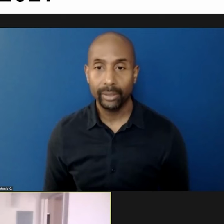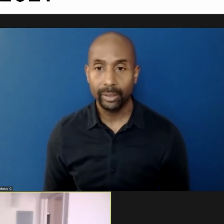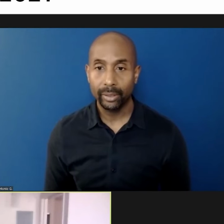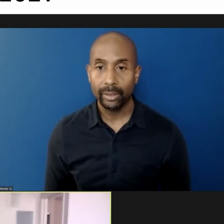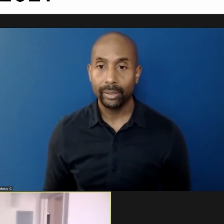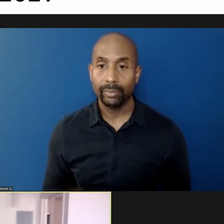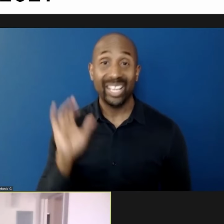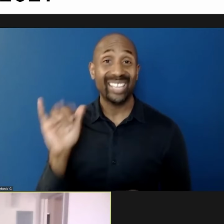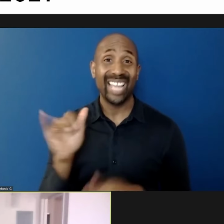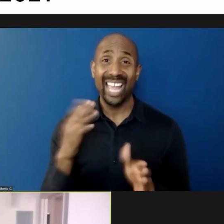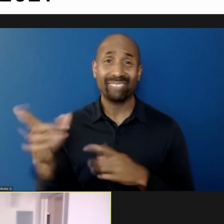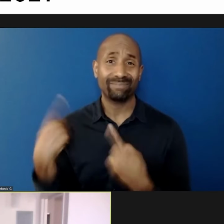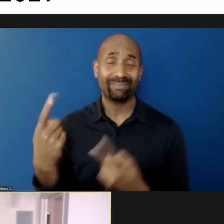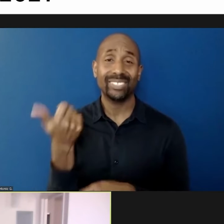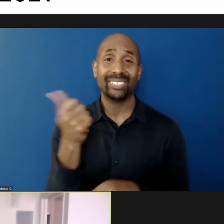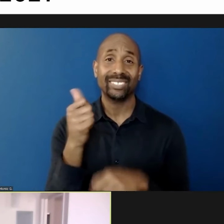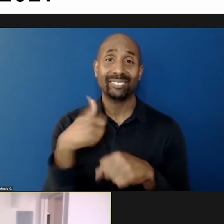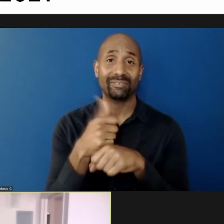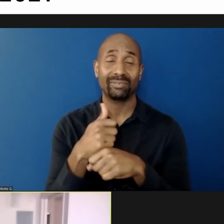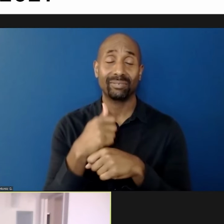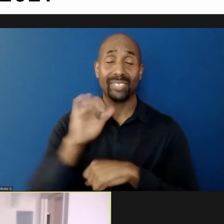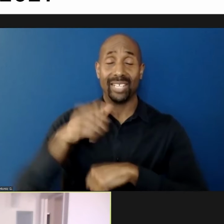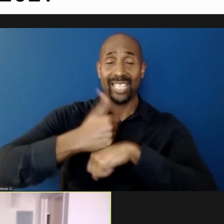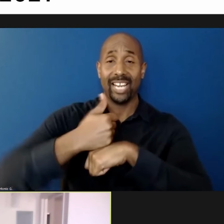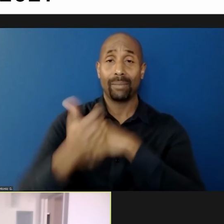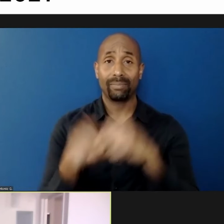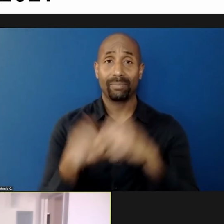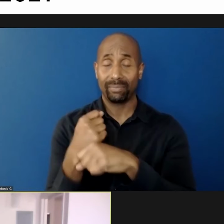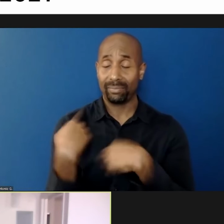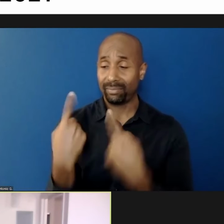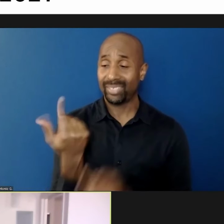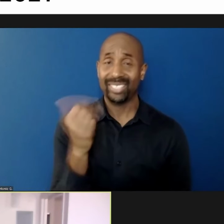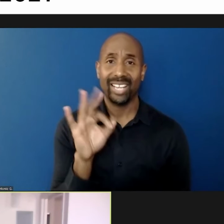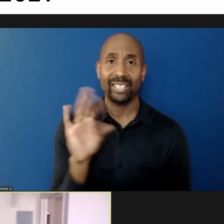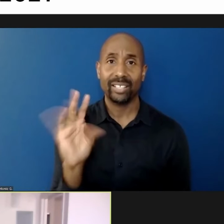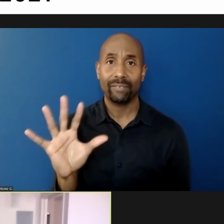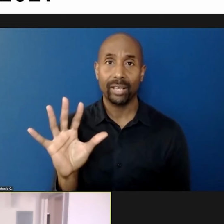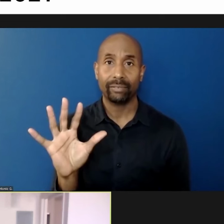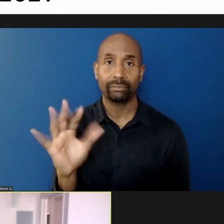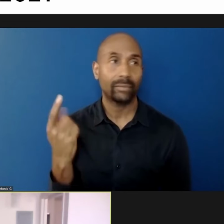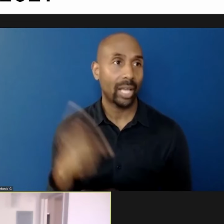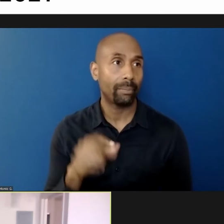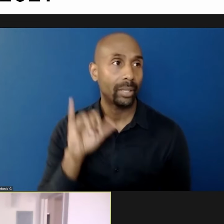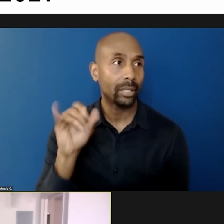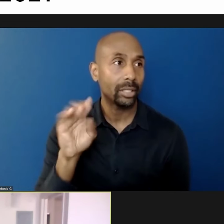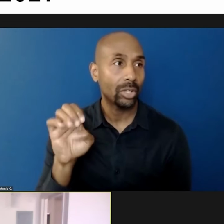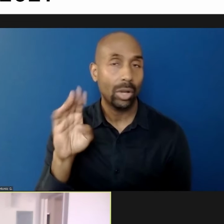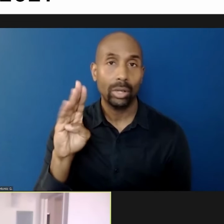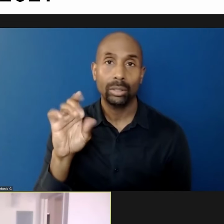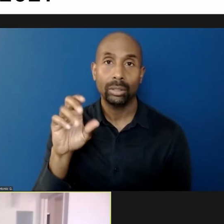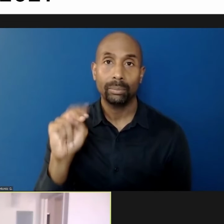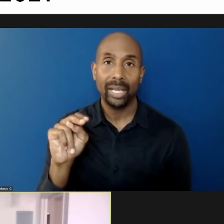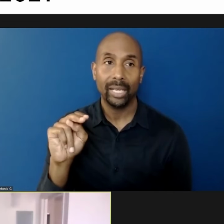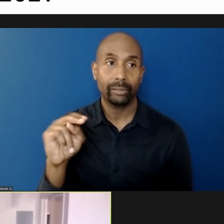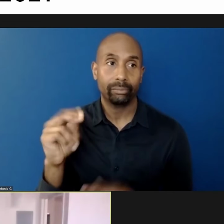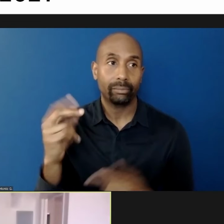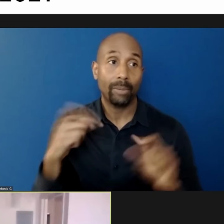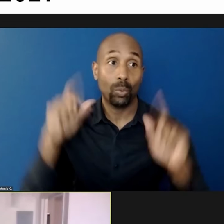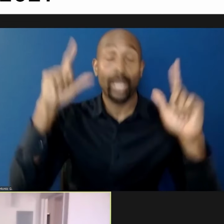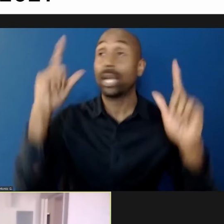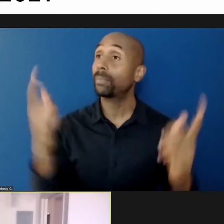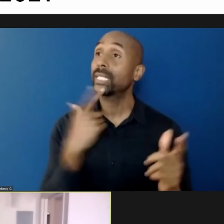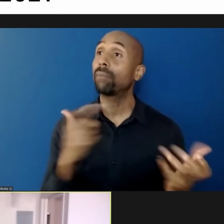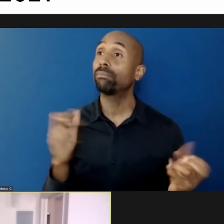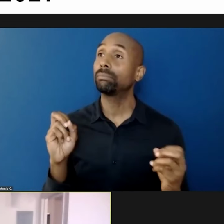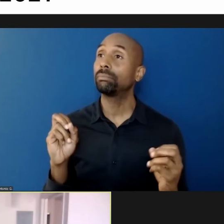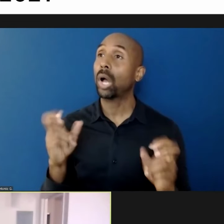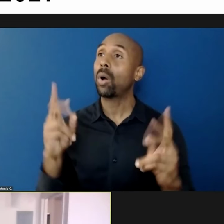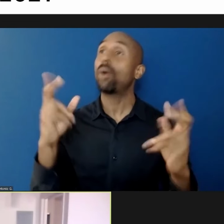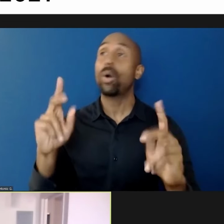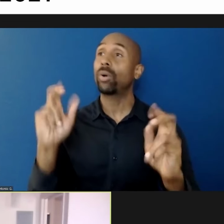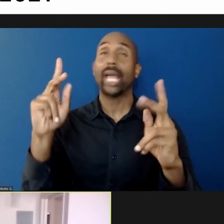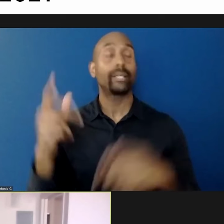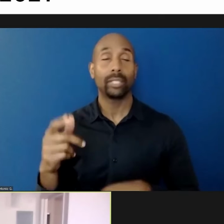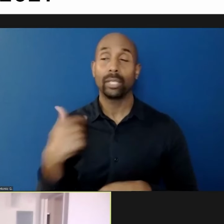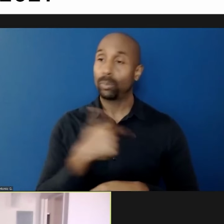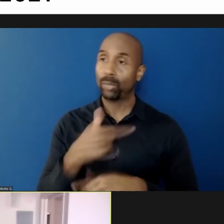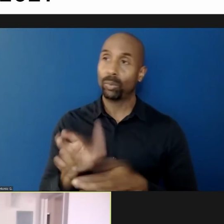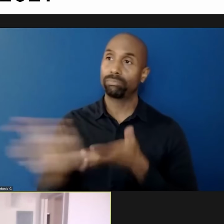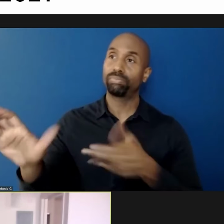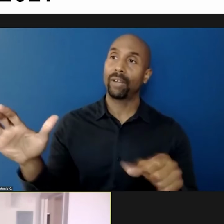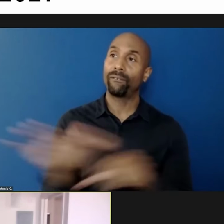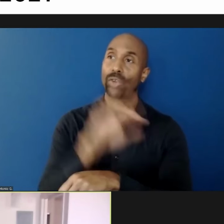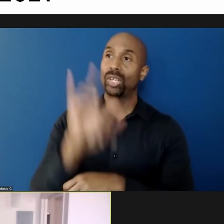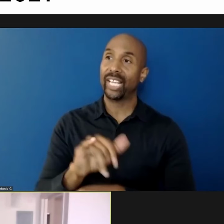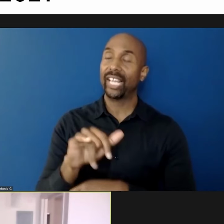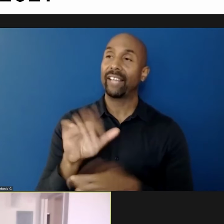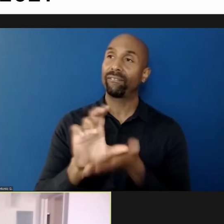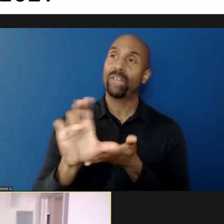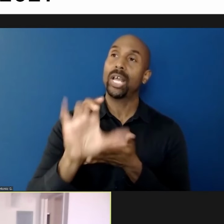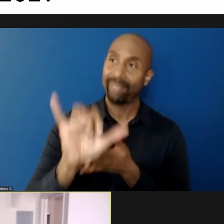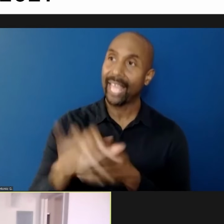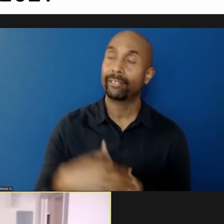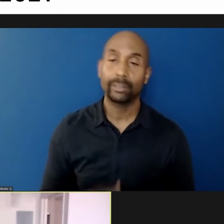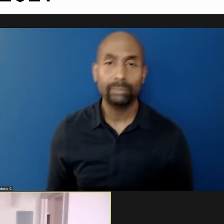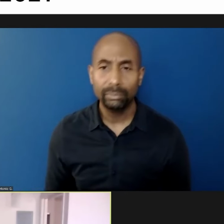oh we fully fund this. The thing is we have laws on the books, they're not fully implemented